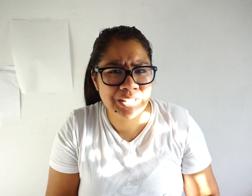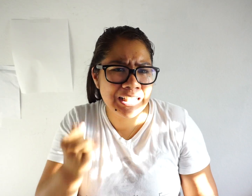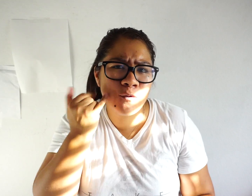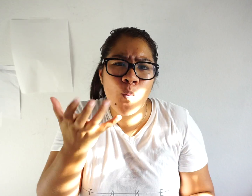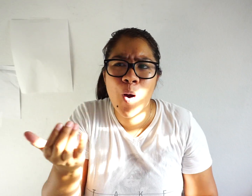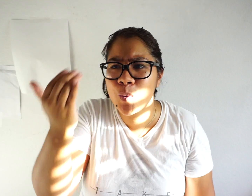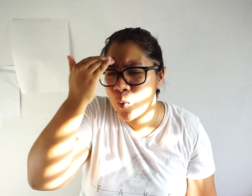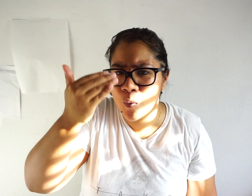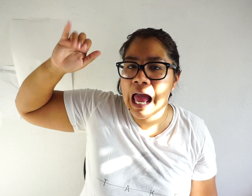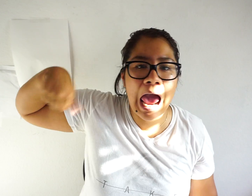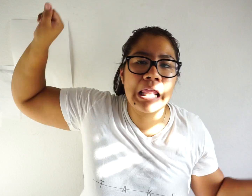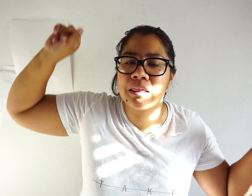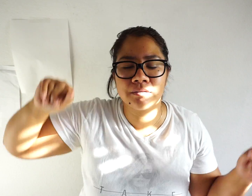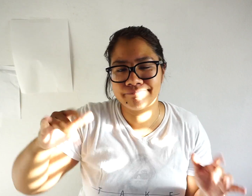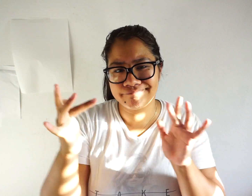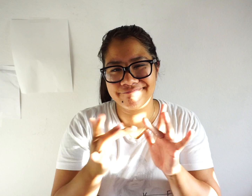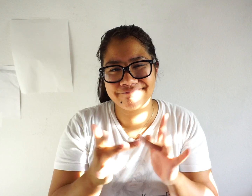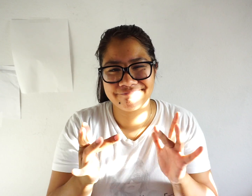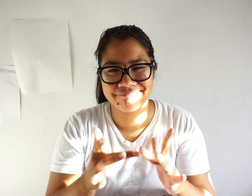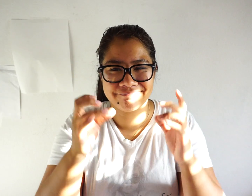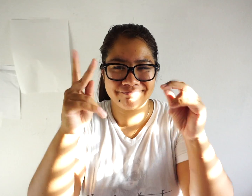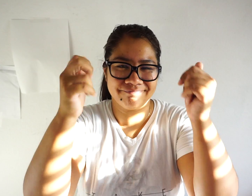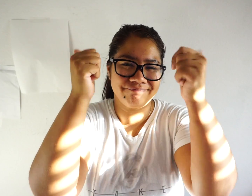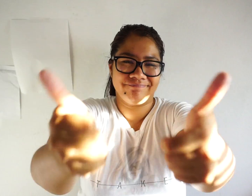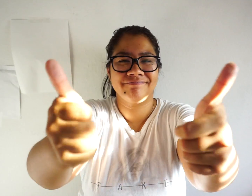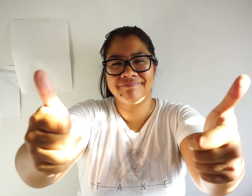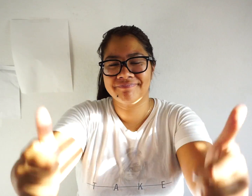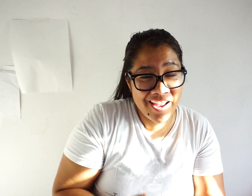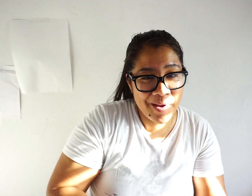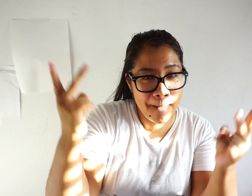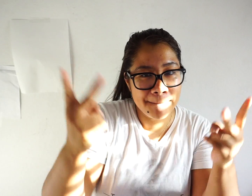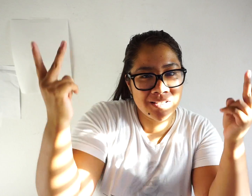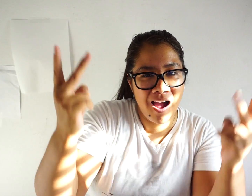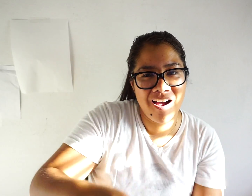If you want to know anything, contact us Ok, good. Peace out!